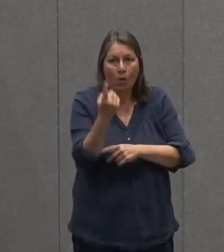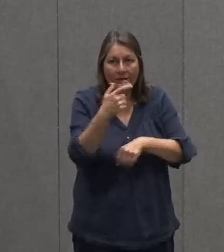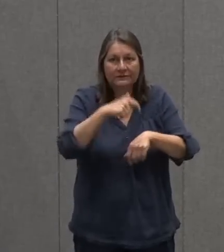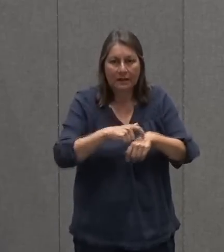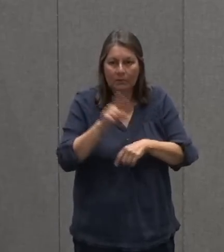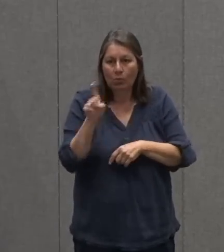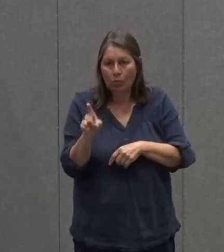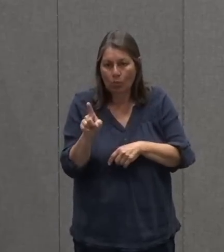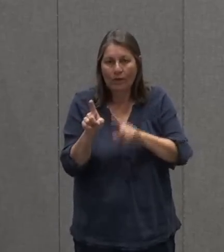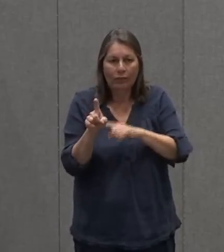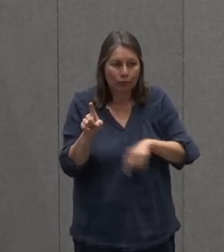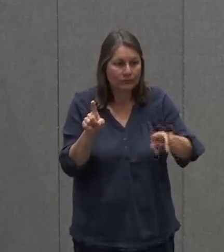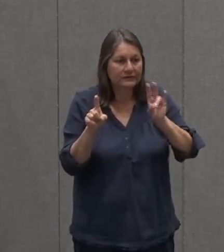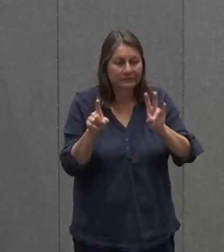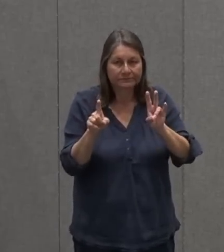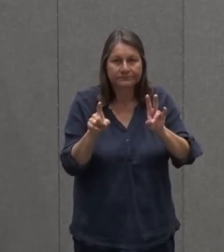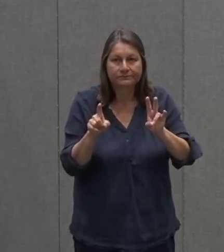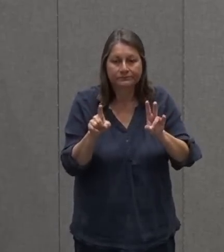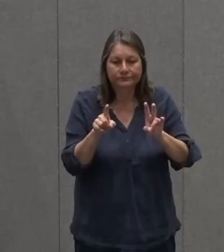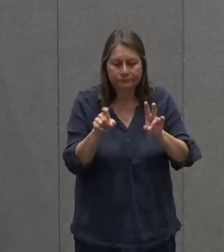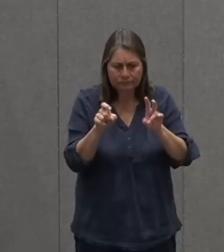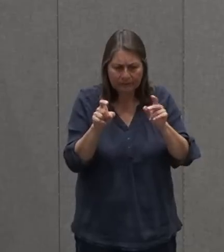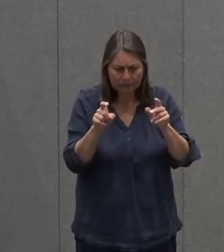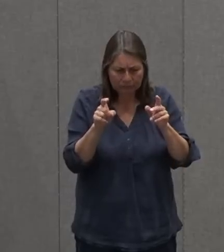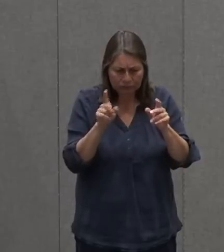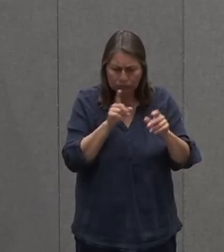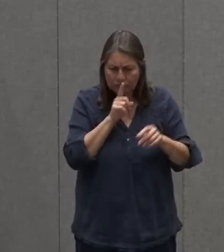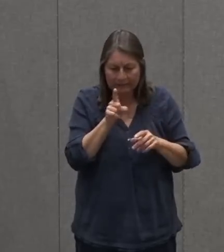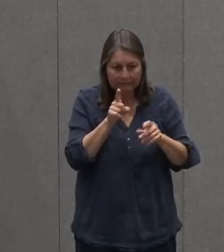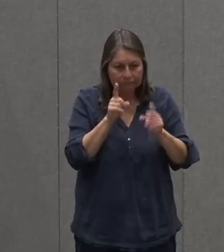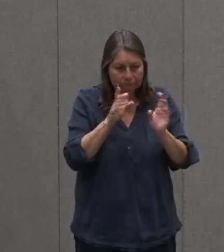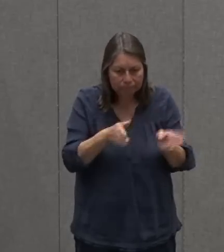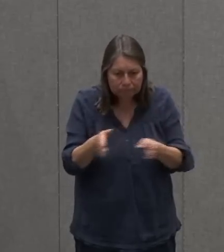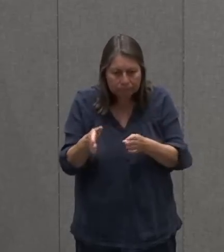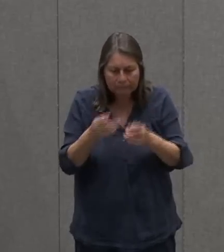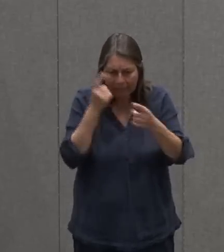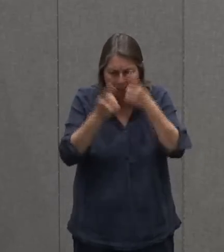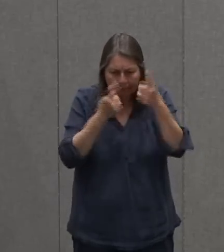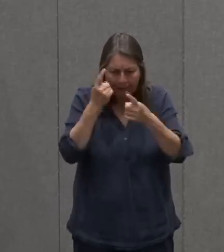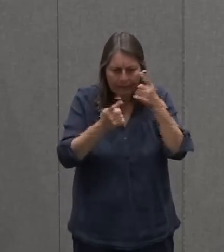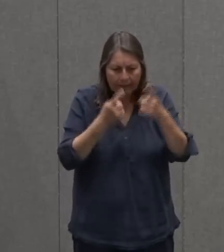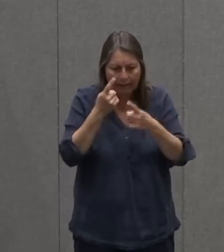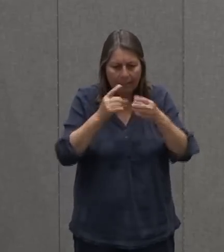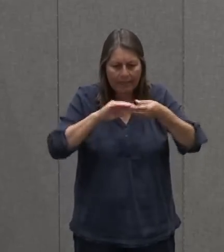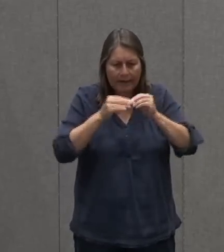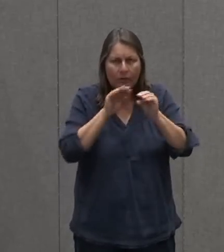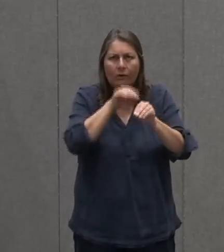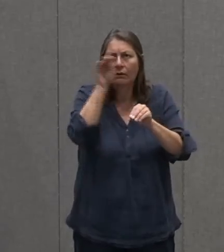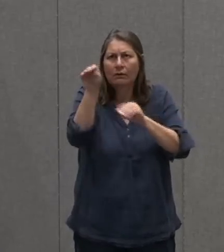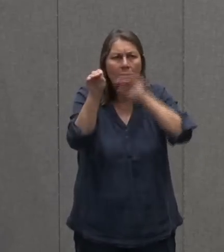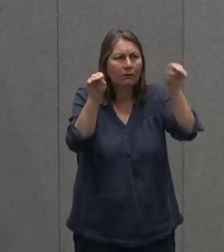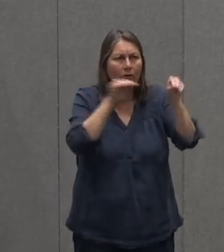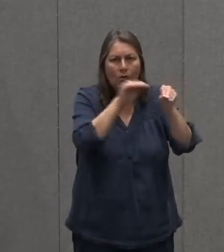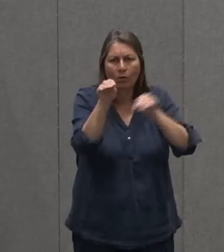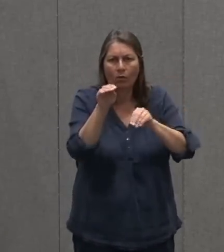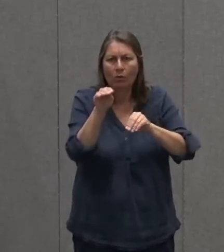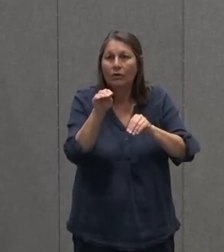to be thinking about which numbers we're gonna put and place where because we cannot use a number twice, all right.